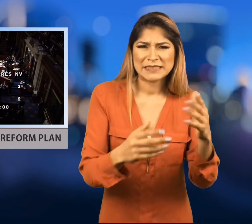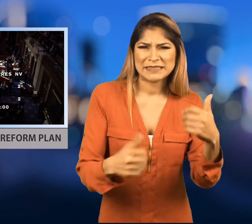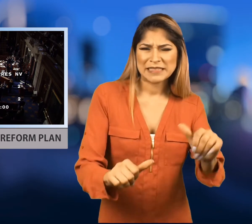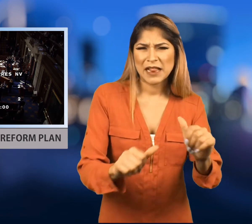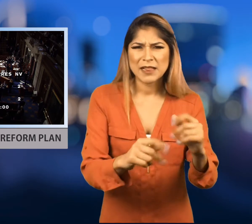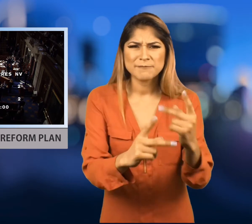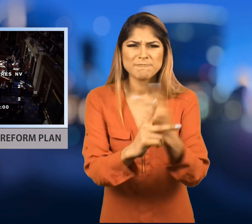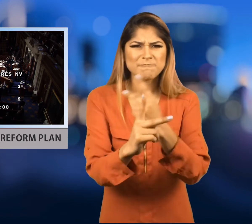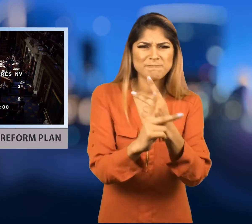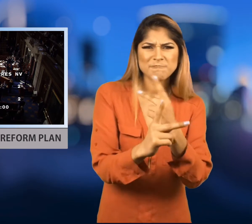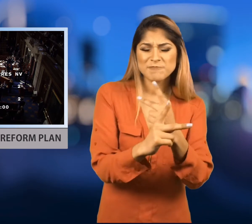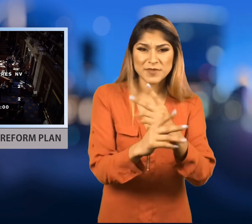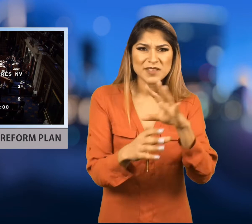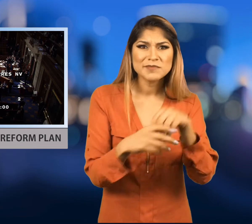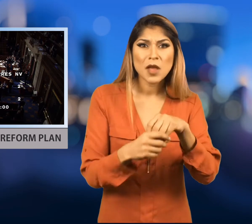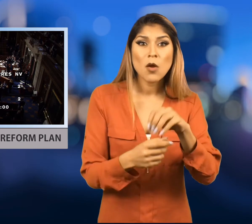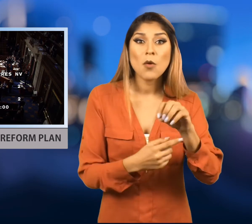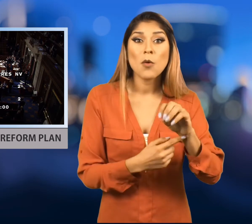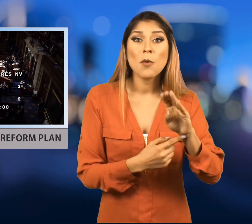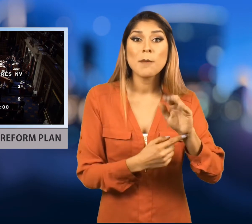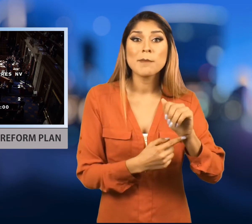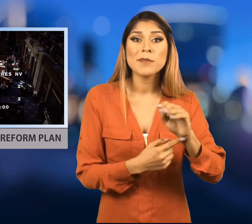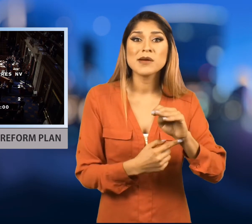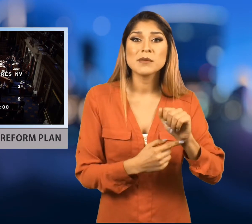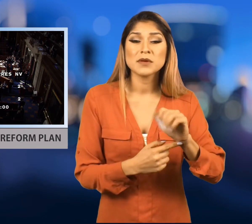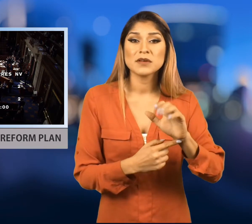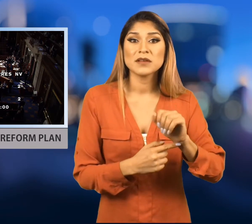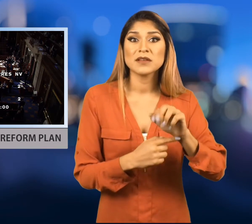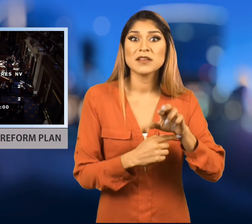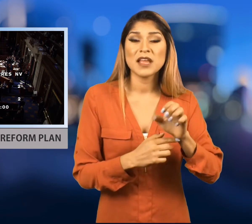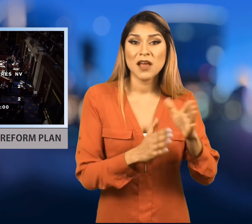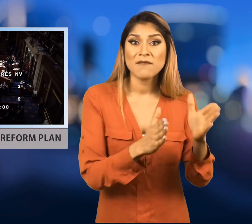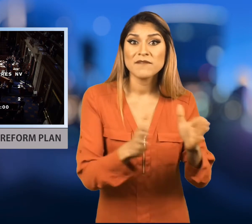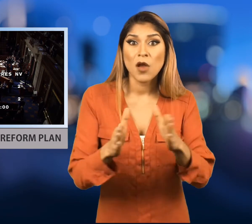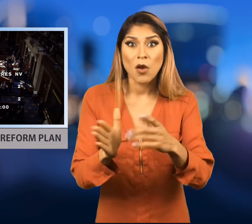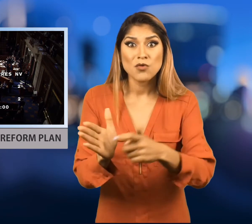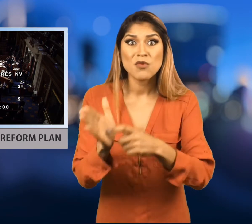bill is still in the works, adding a repeal of the